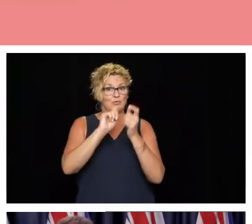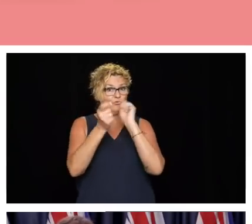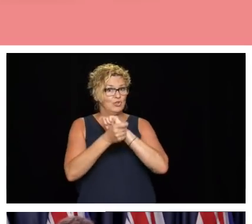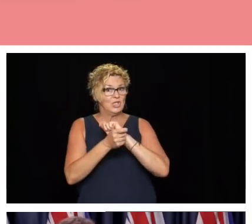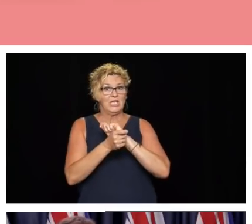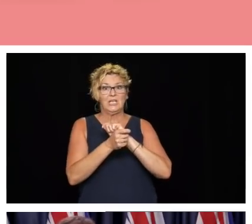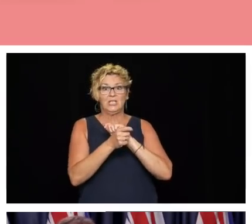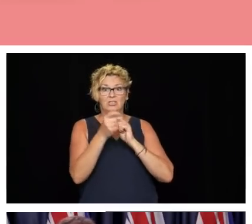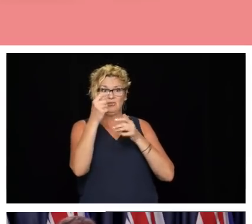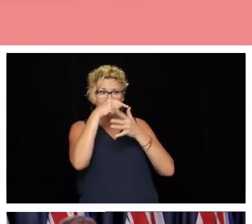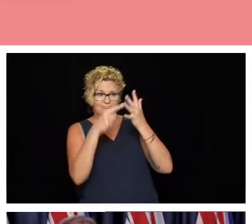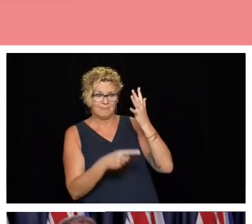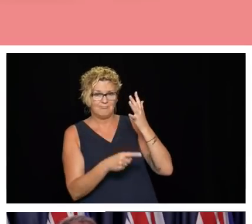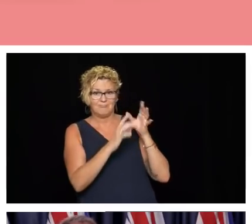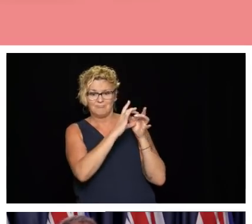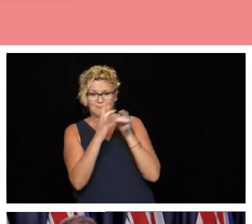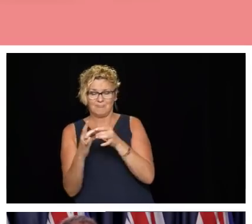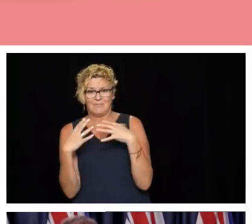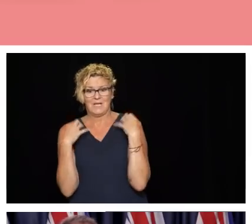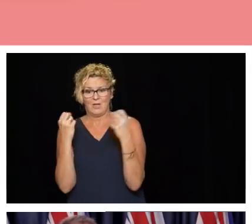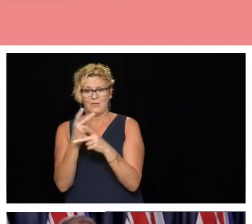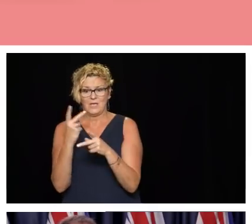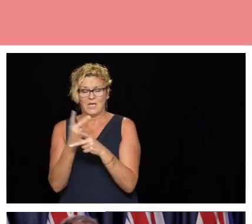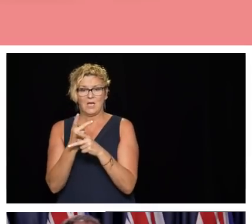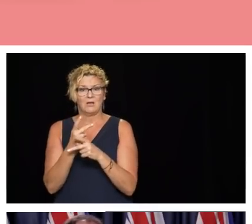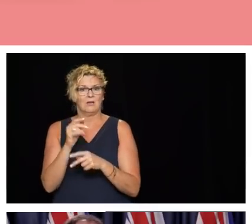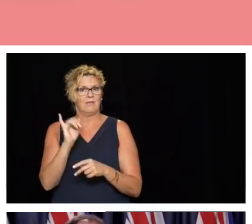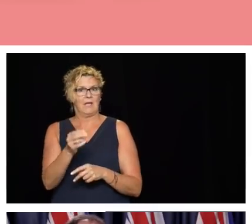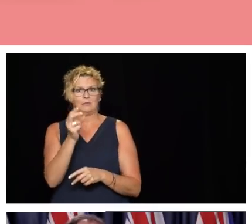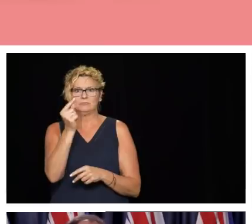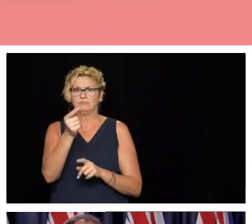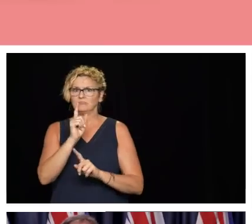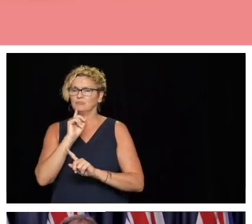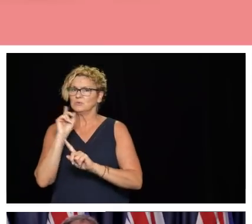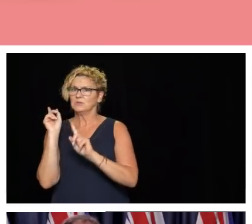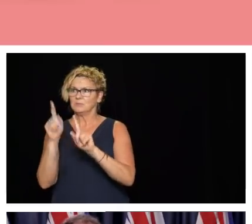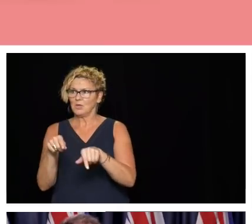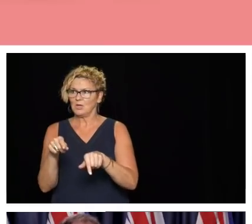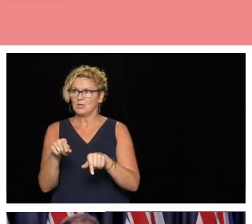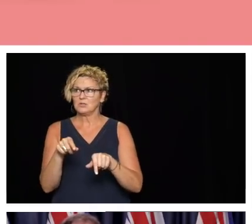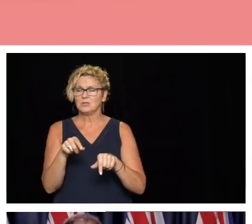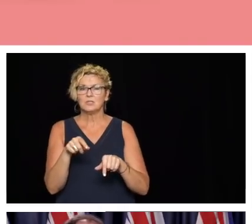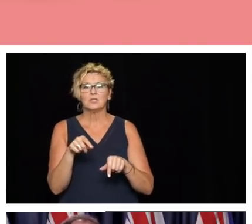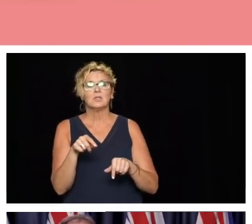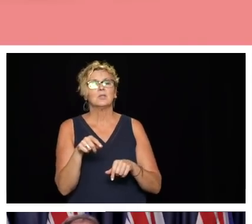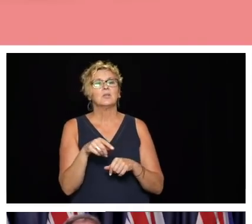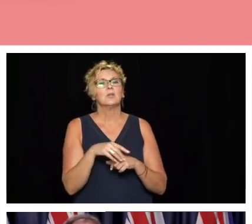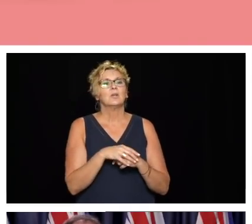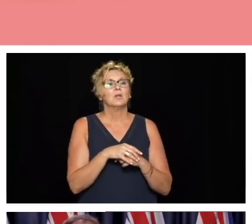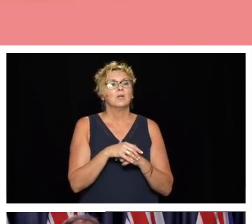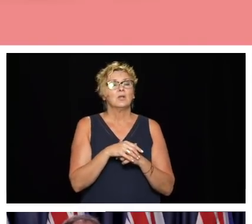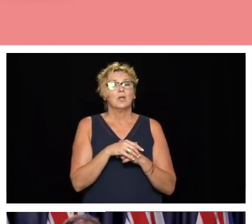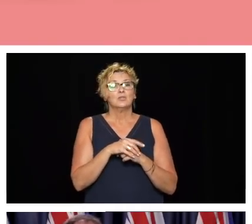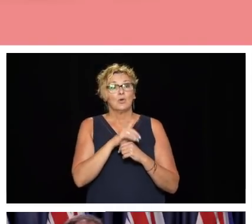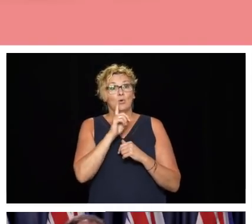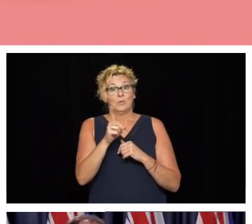by the officials and Ministry of health, you will know the changes in the plan that we put in March, the cleaner amounts at that time was